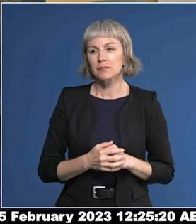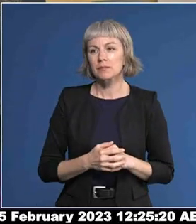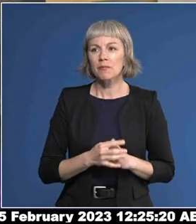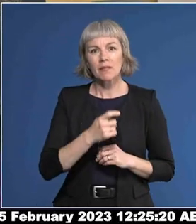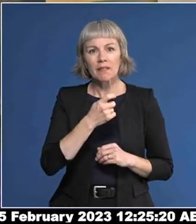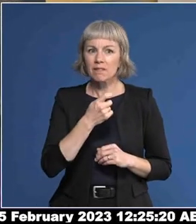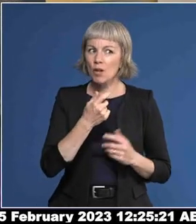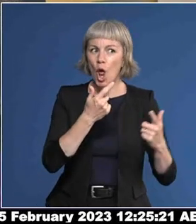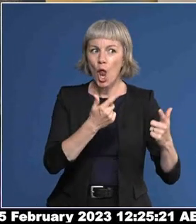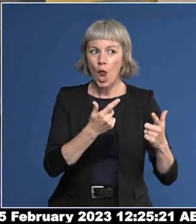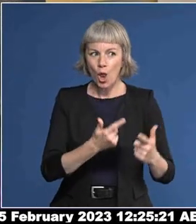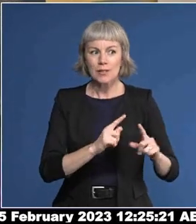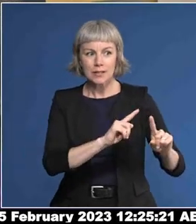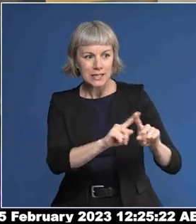community service organisations.